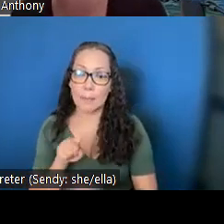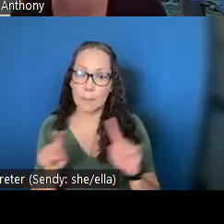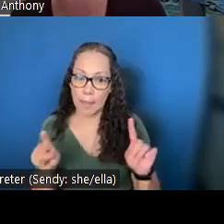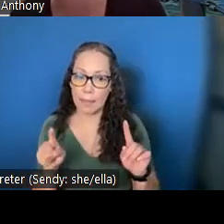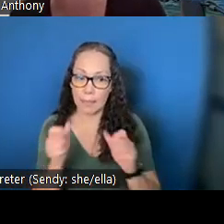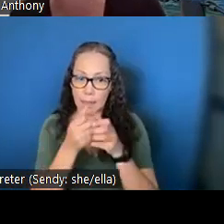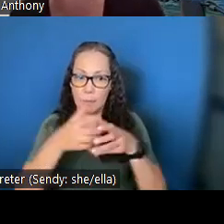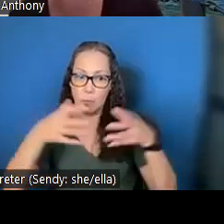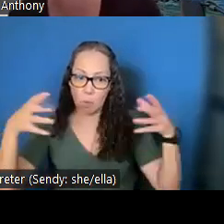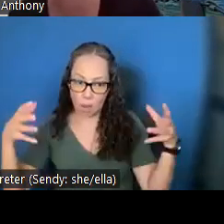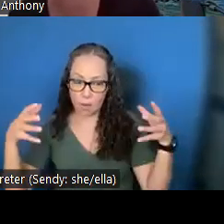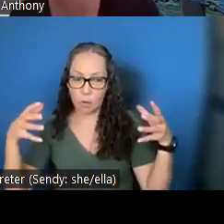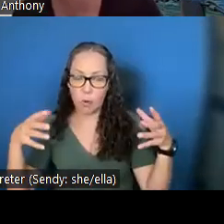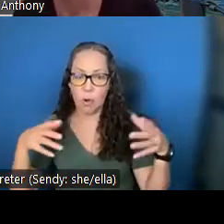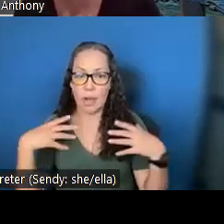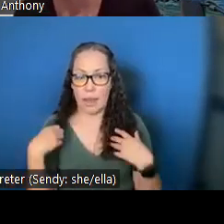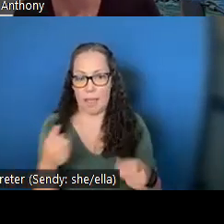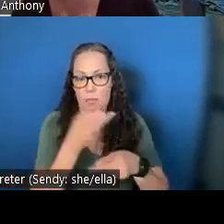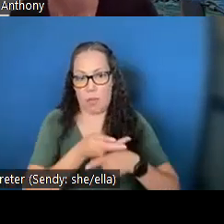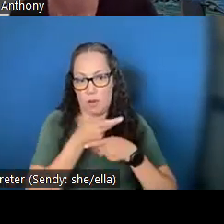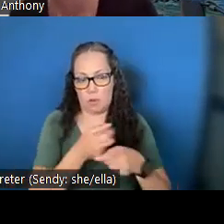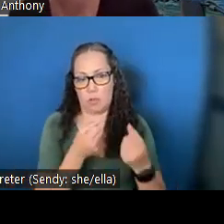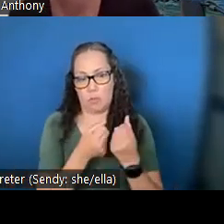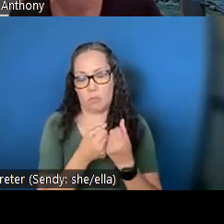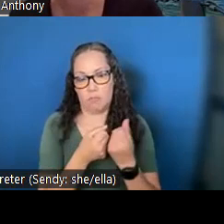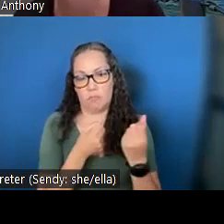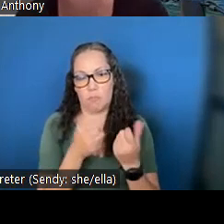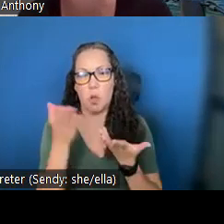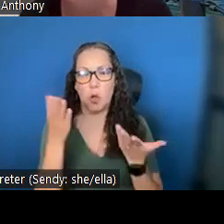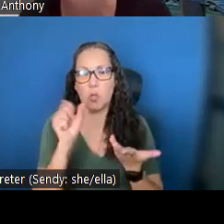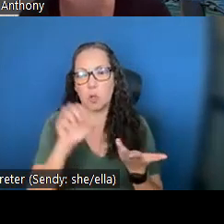the states broader Healthcare and social service support system I will stop there I know that was